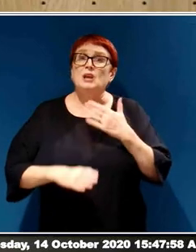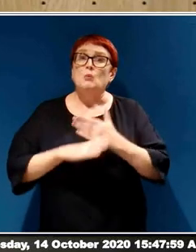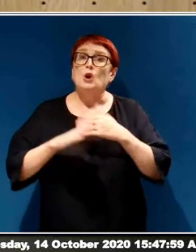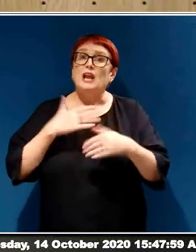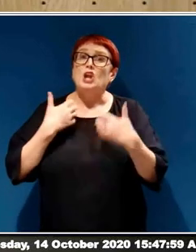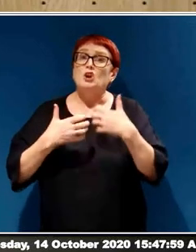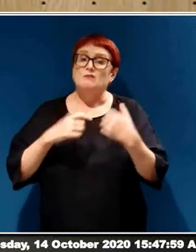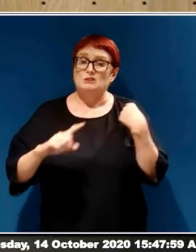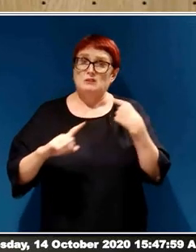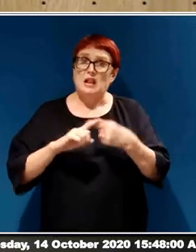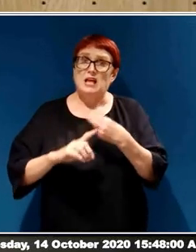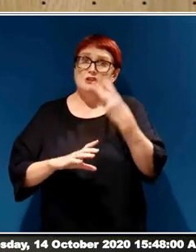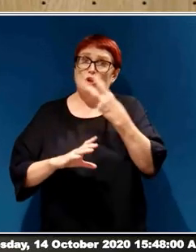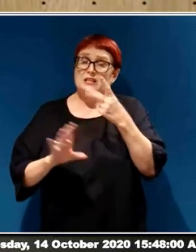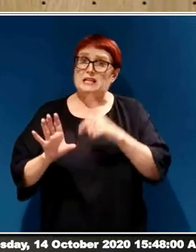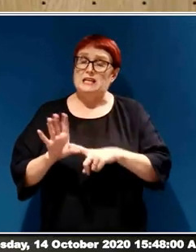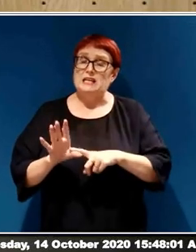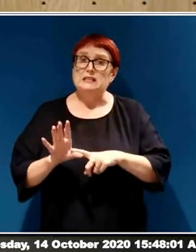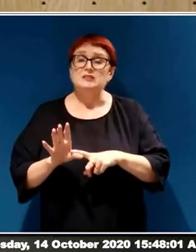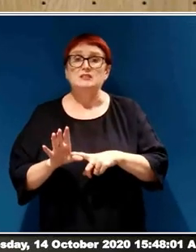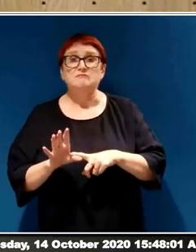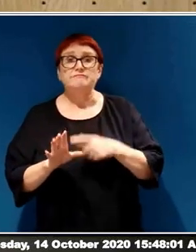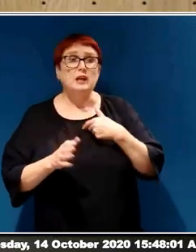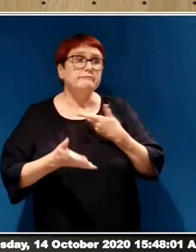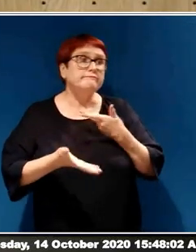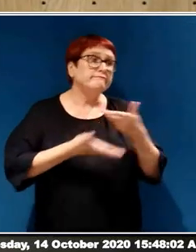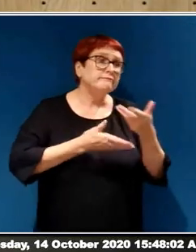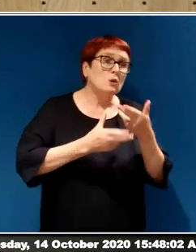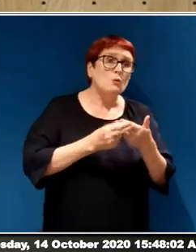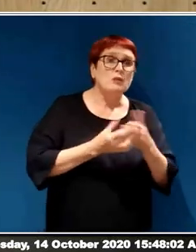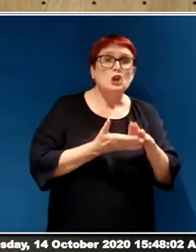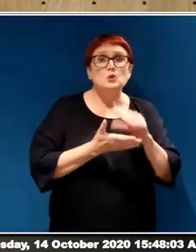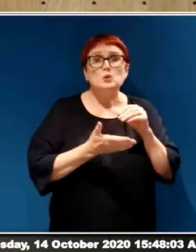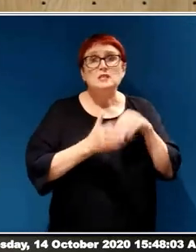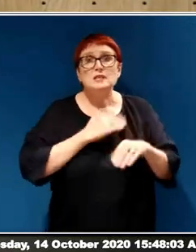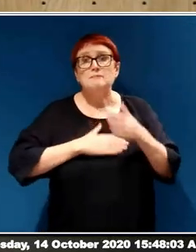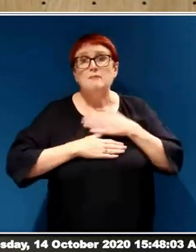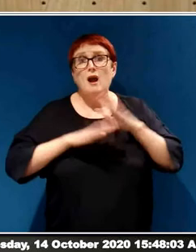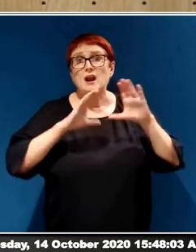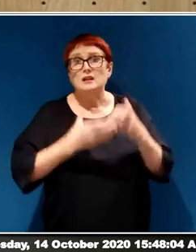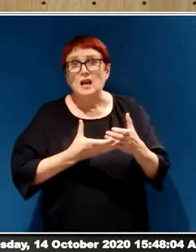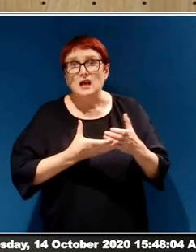in postgraduate classes, they highlight that they're often unaware that they